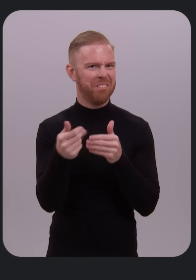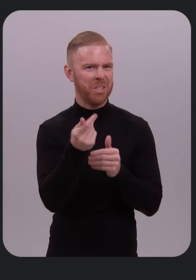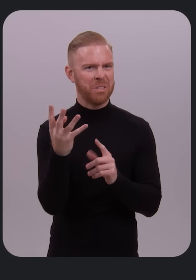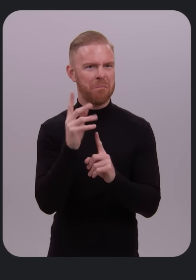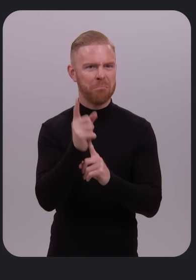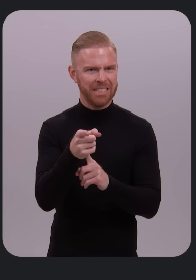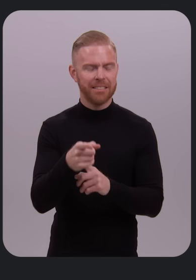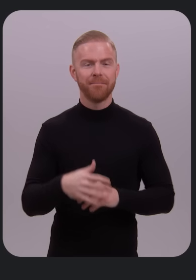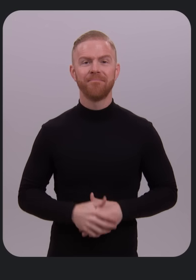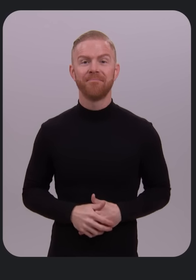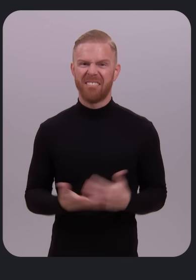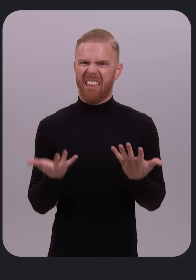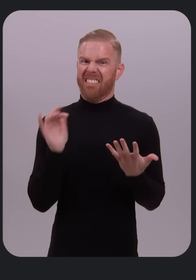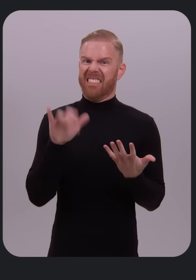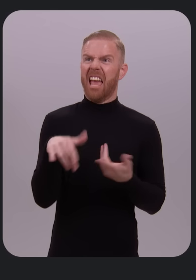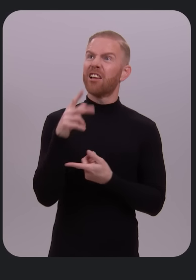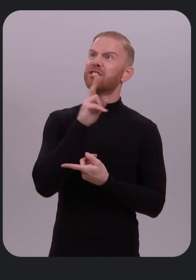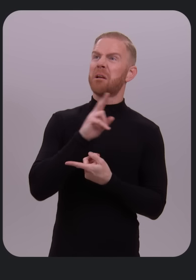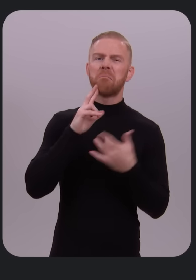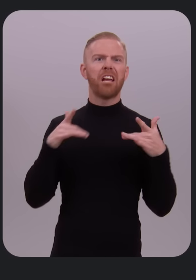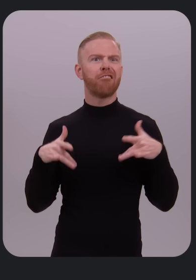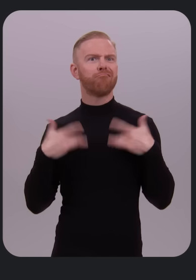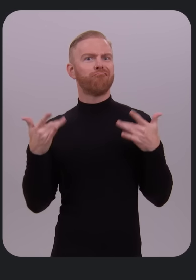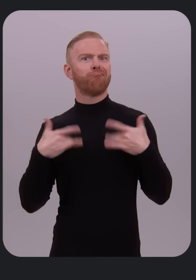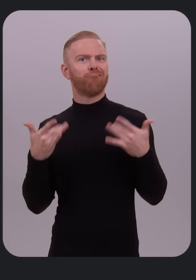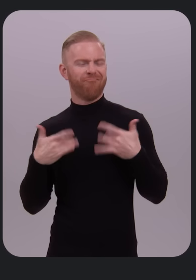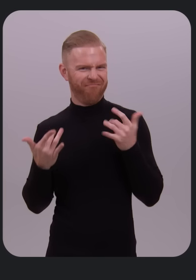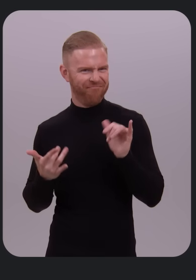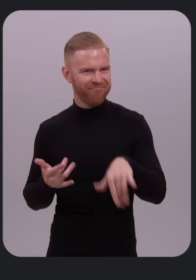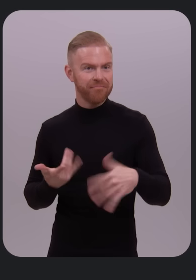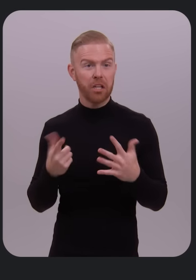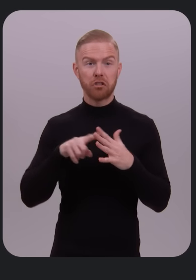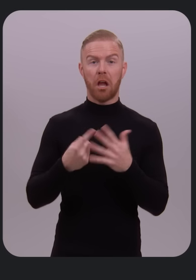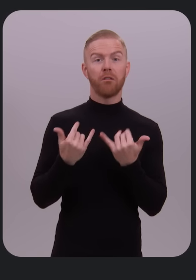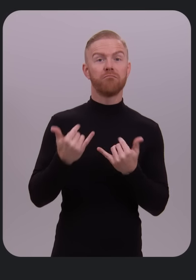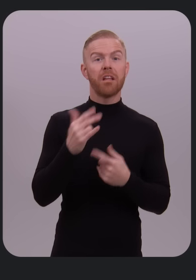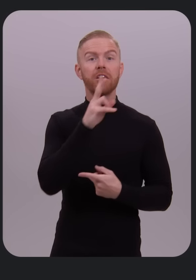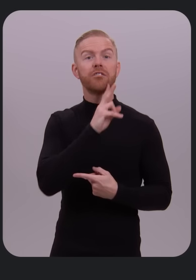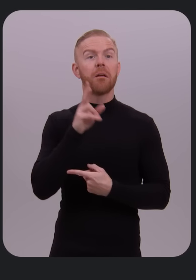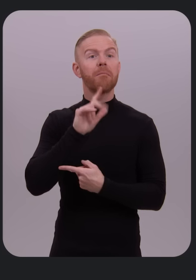So that's what's happening around Gemini. Starting today, Gemini Live capabilities